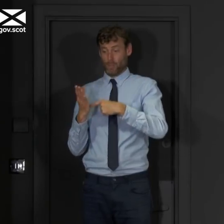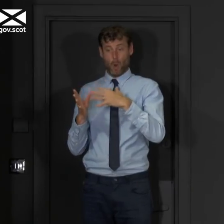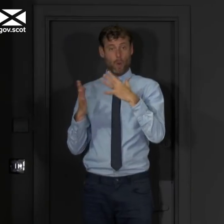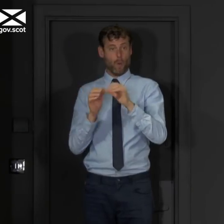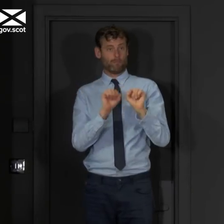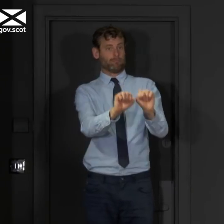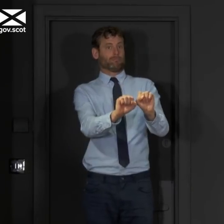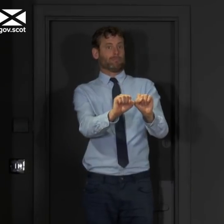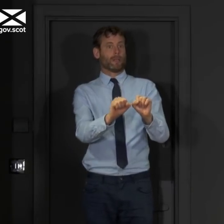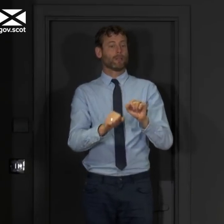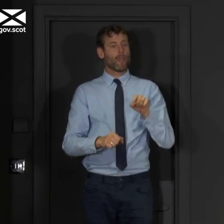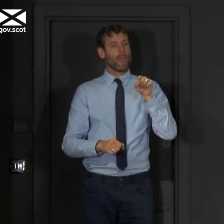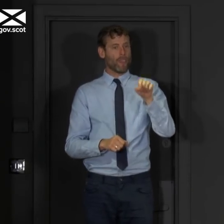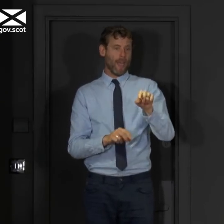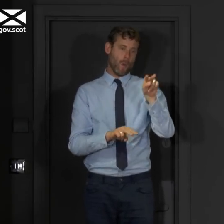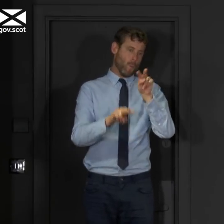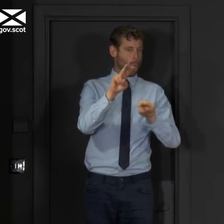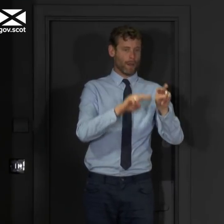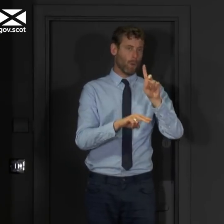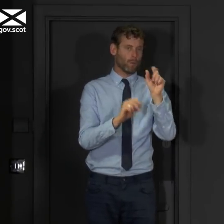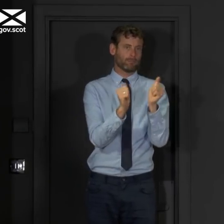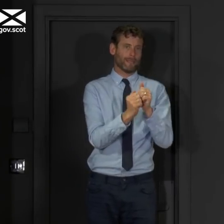circumstances and needs but we have been working closely with them to make sure that there